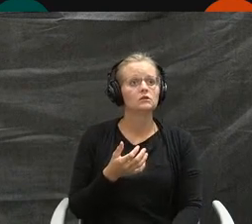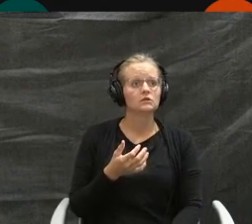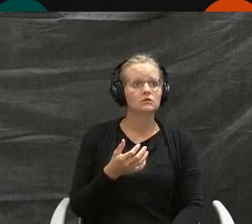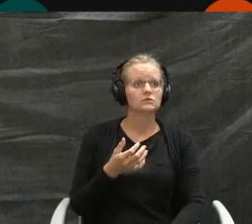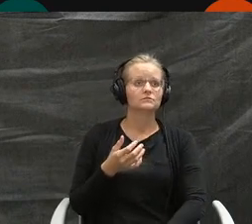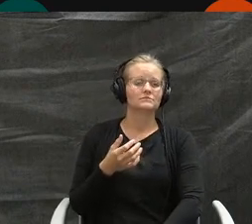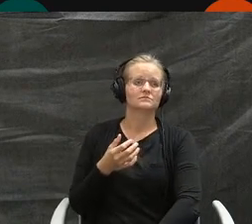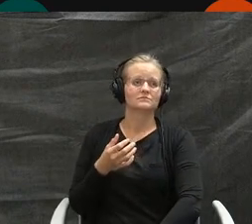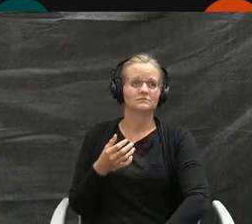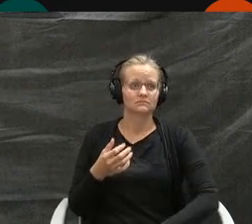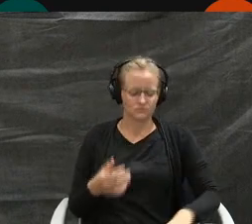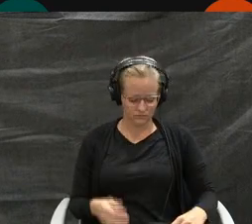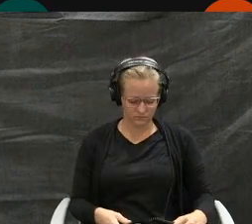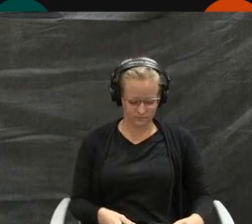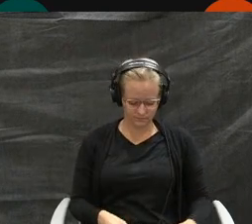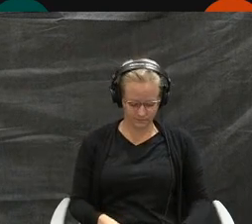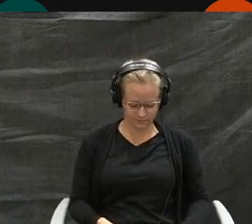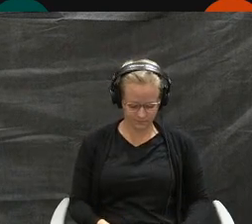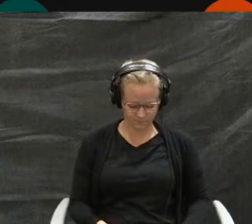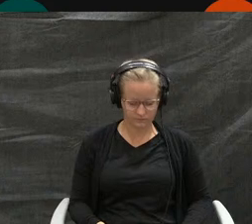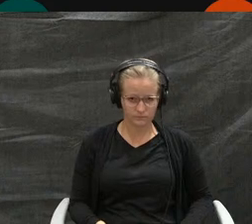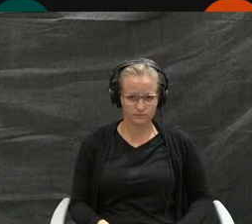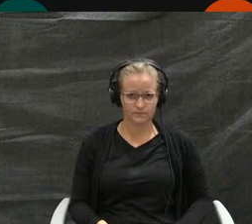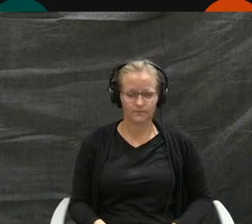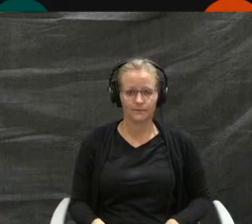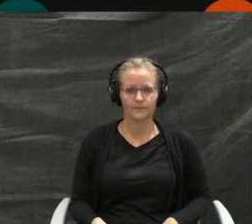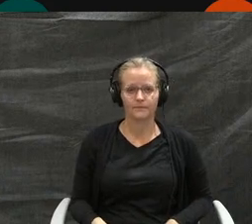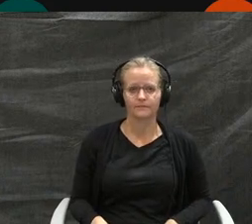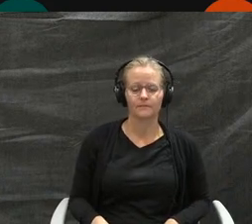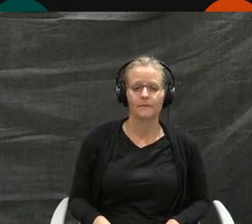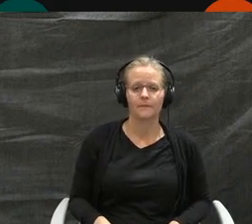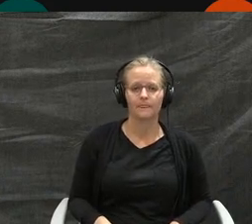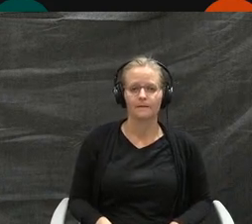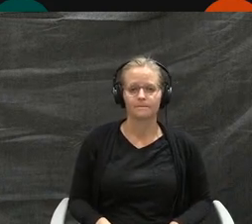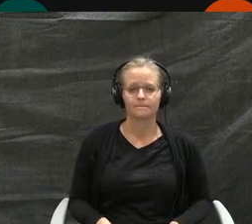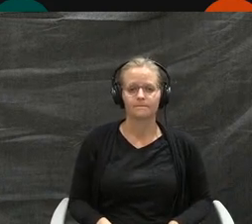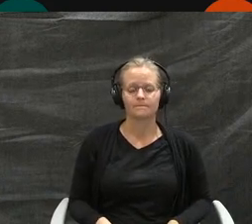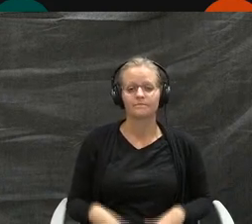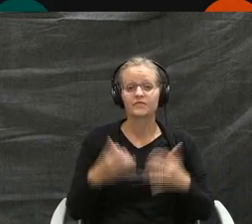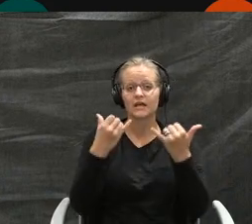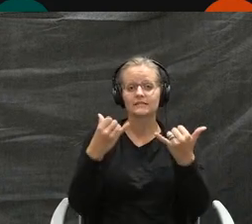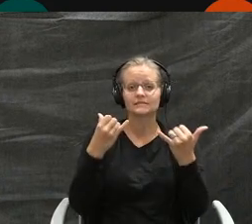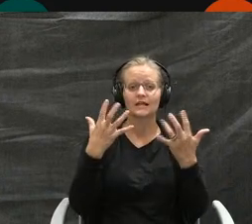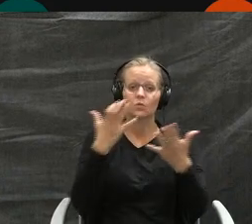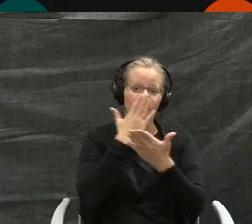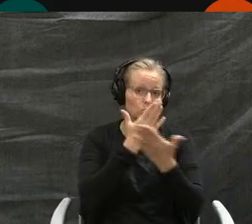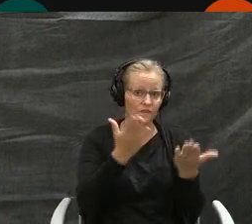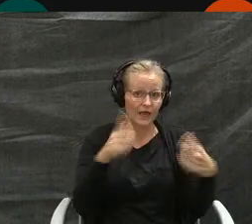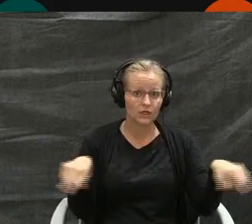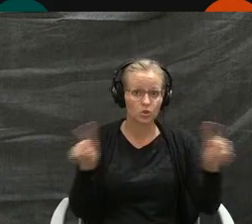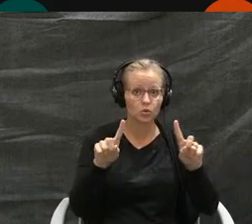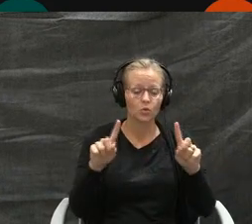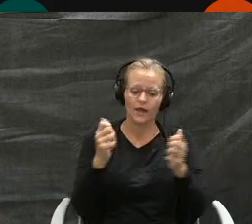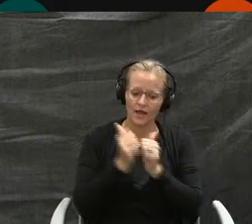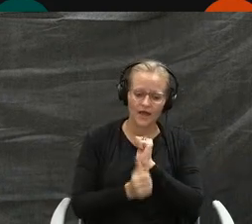Our our plan. At first I want to thank all the members were part of this team. We really worked at each of the levels to make